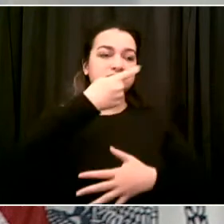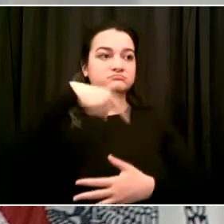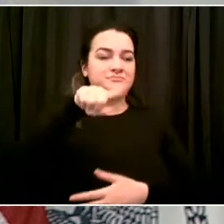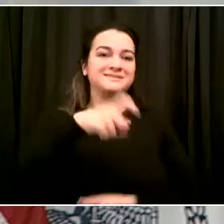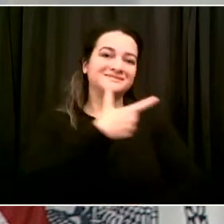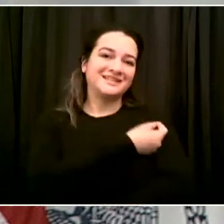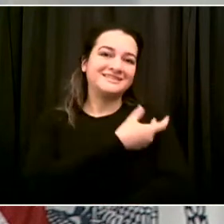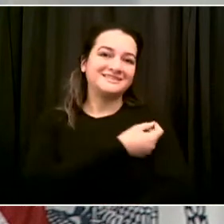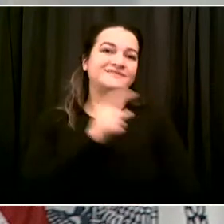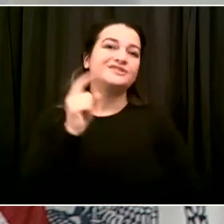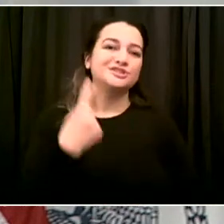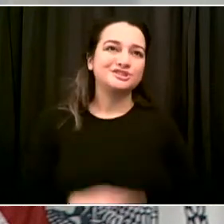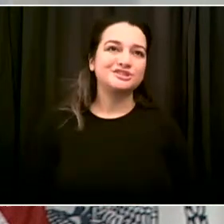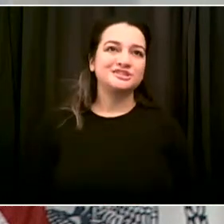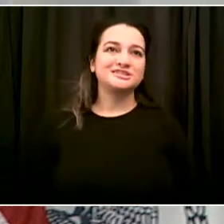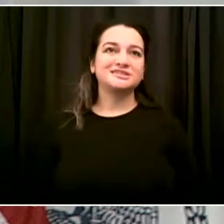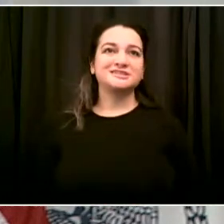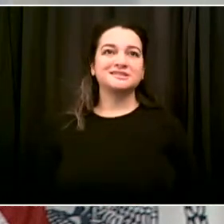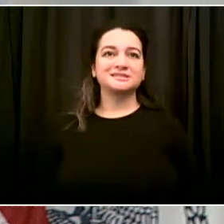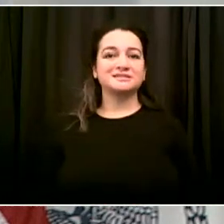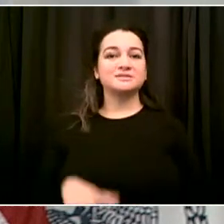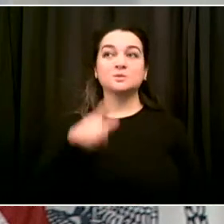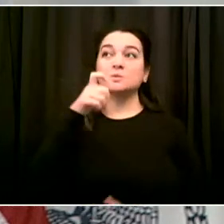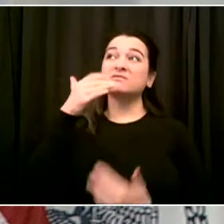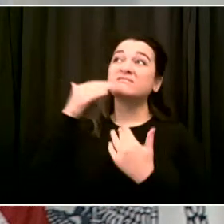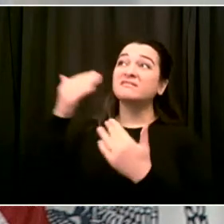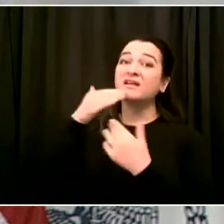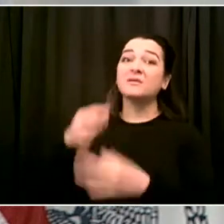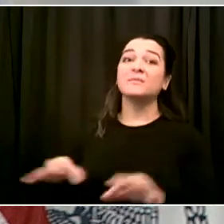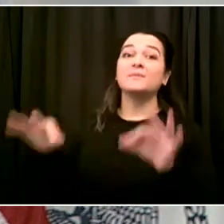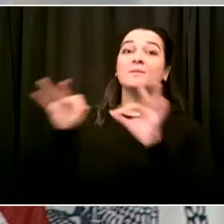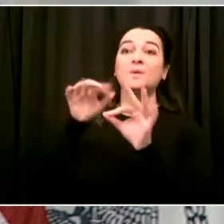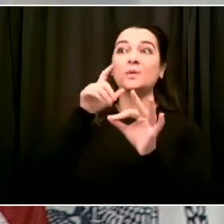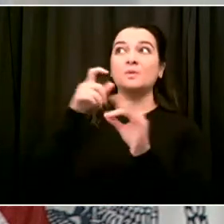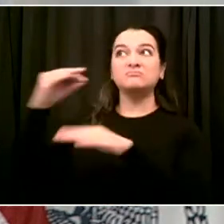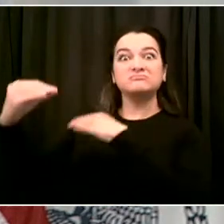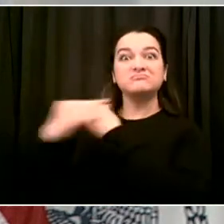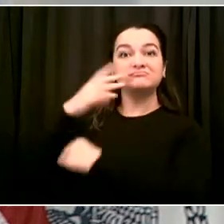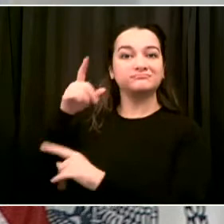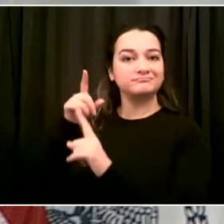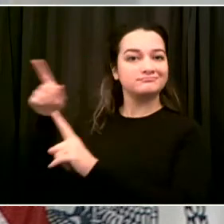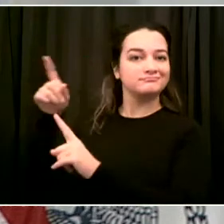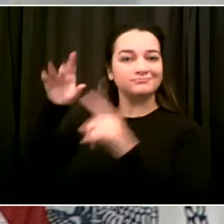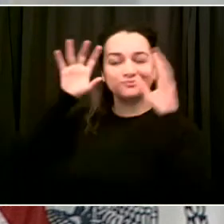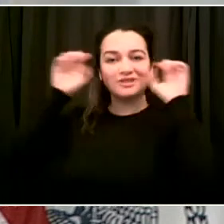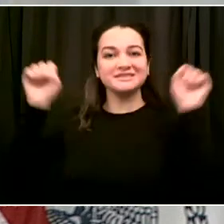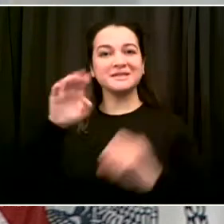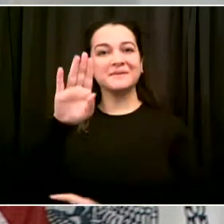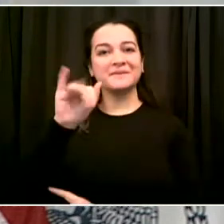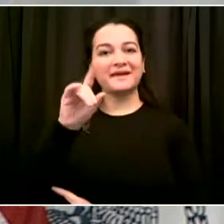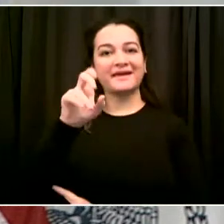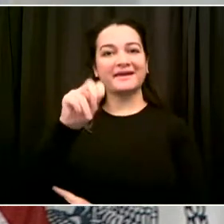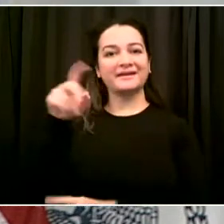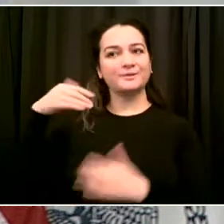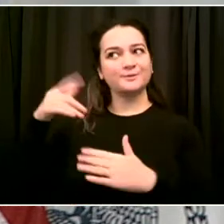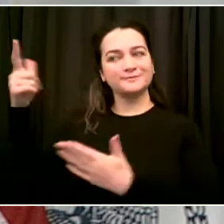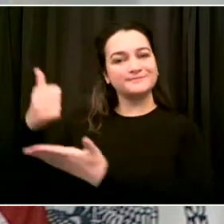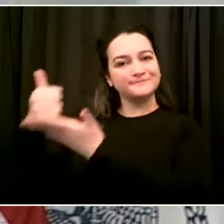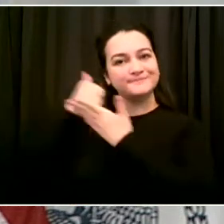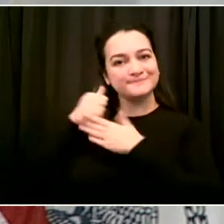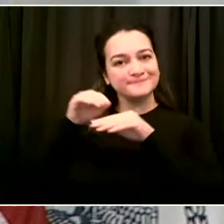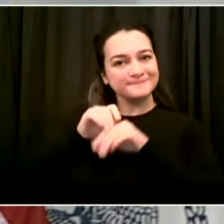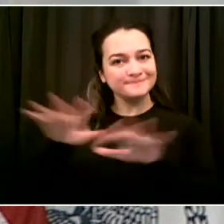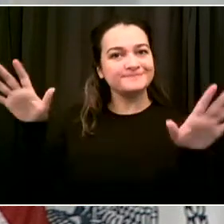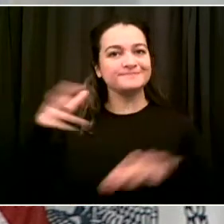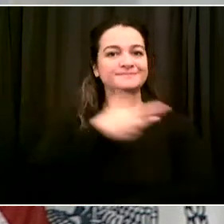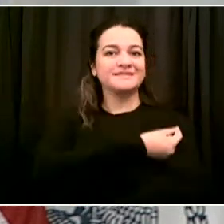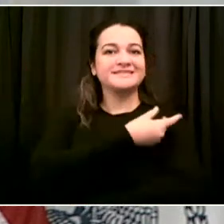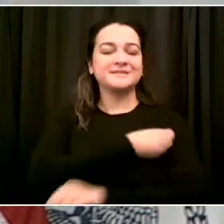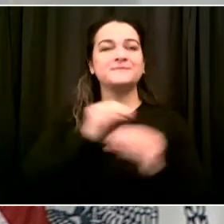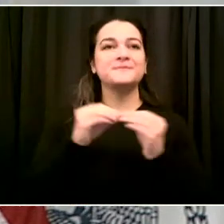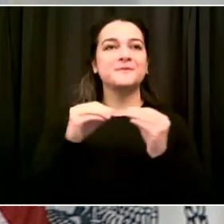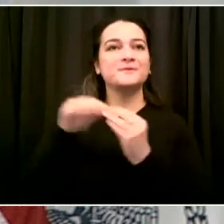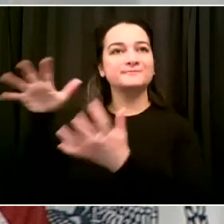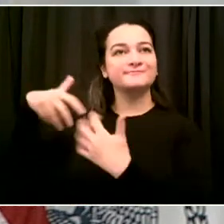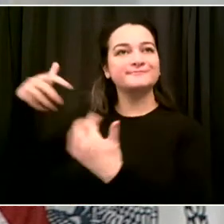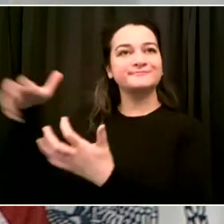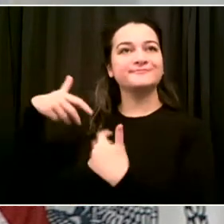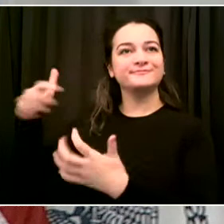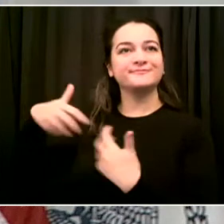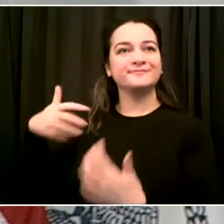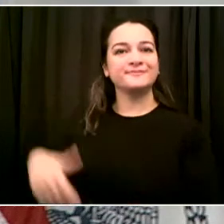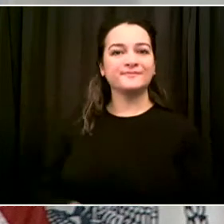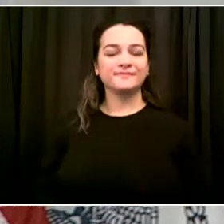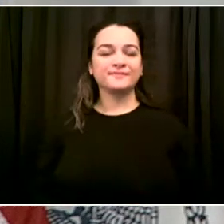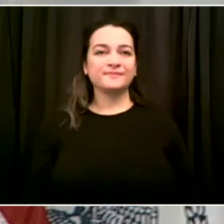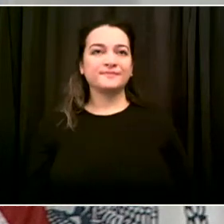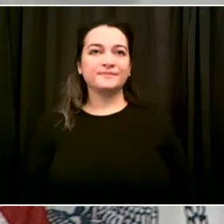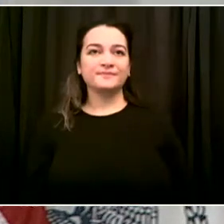FFKOLS S HWO NEED THE VACCINE, W